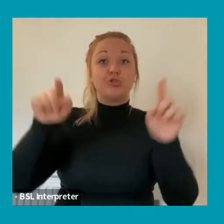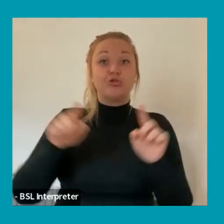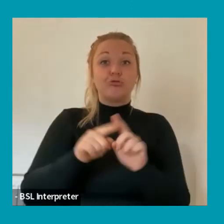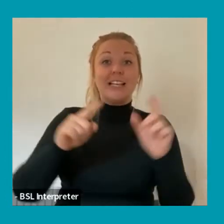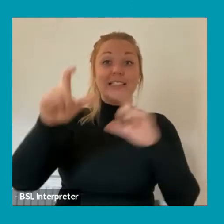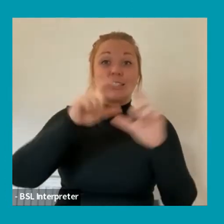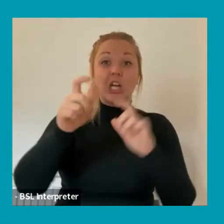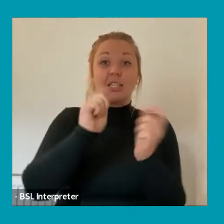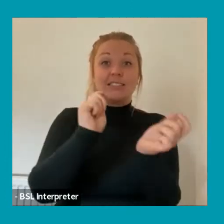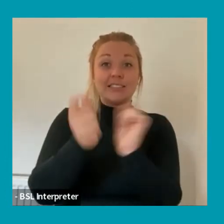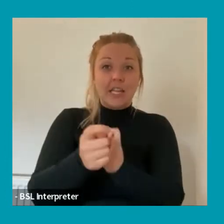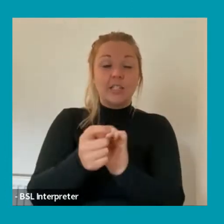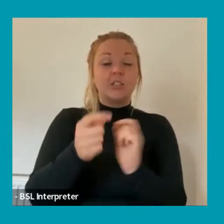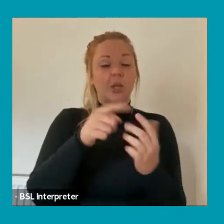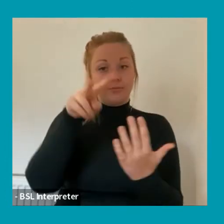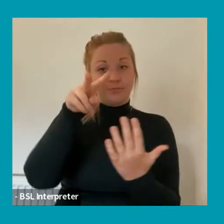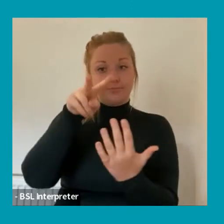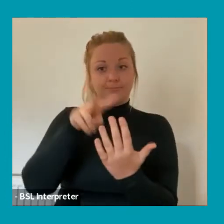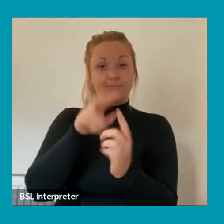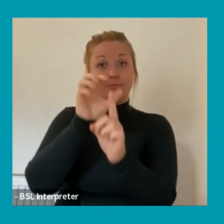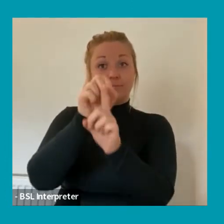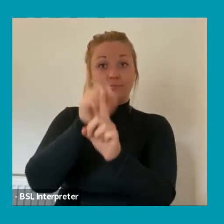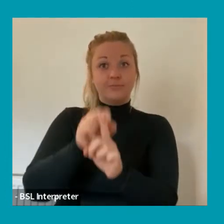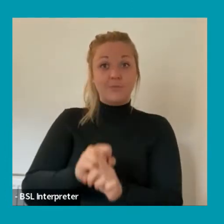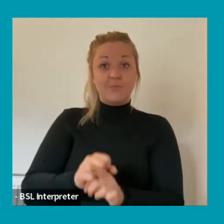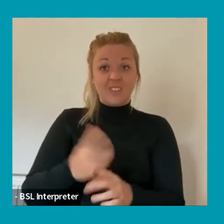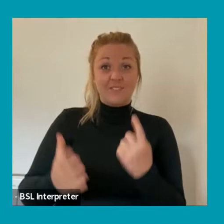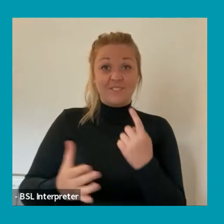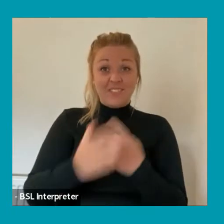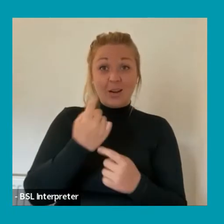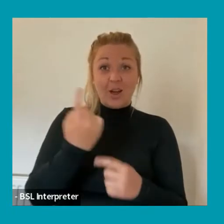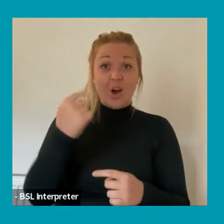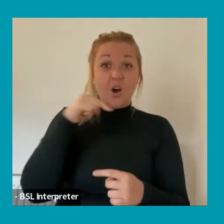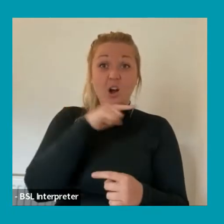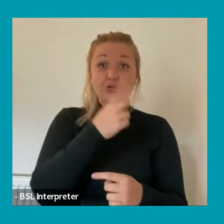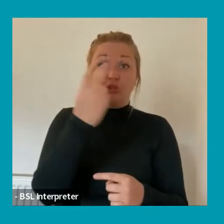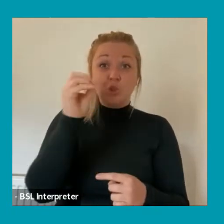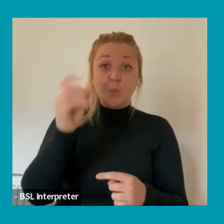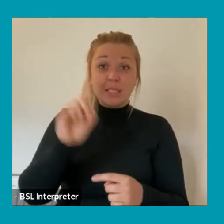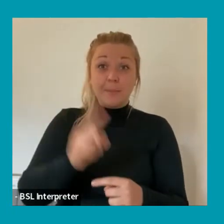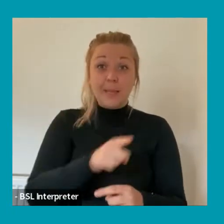We then discovered we had 120 people using assistive technology.